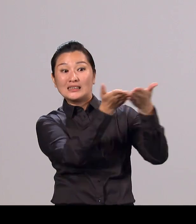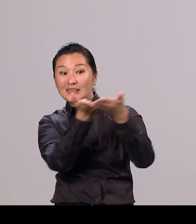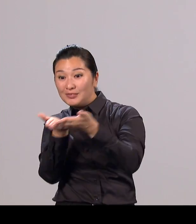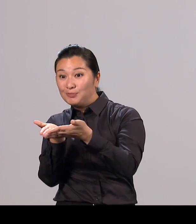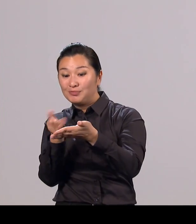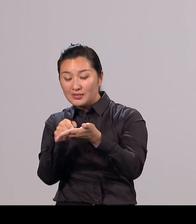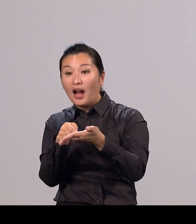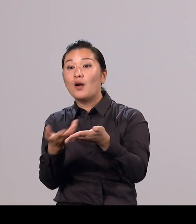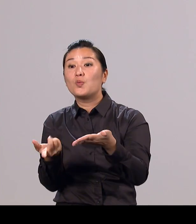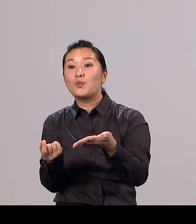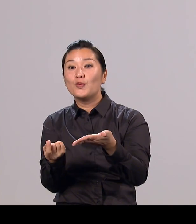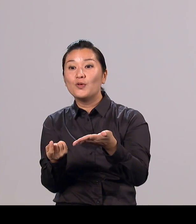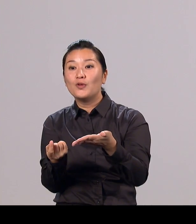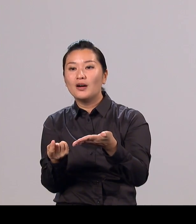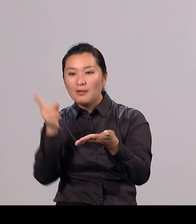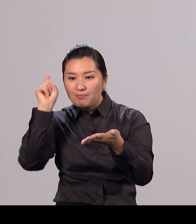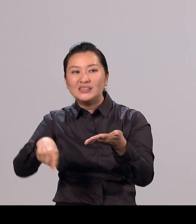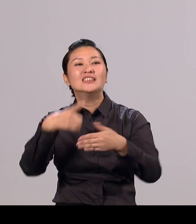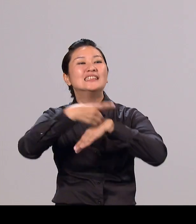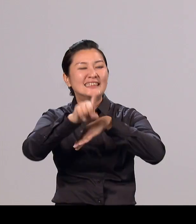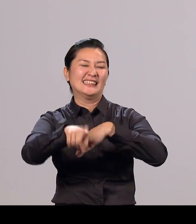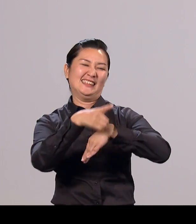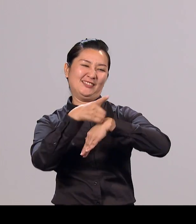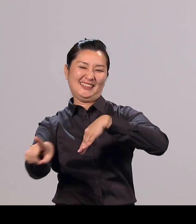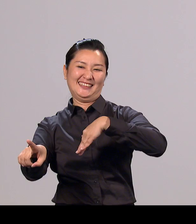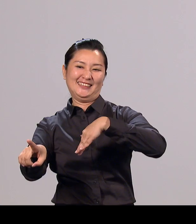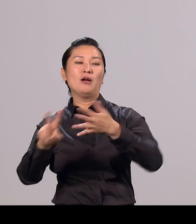we can be a major player in this new logistics chain.